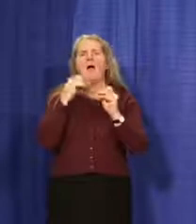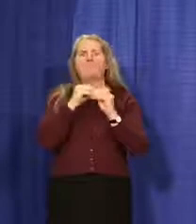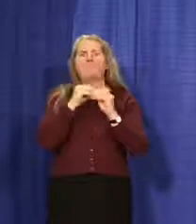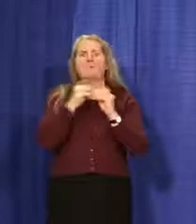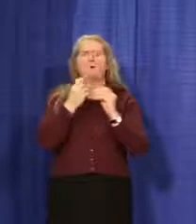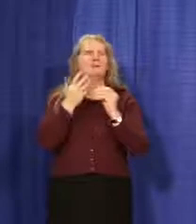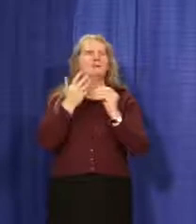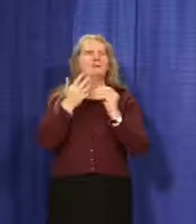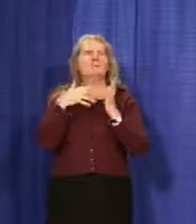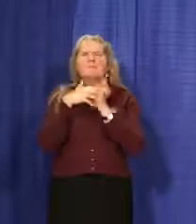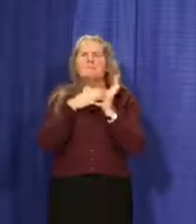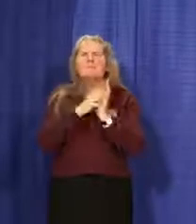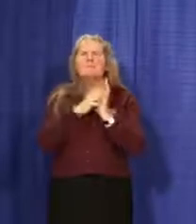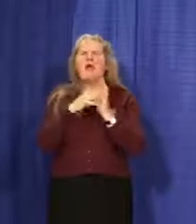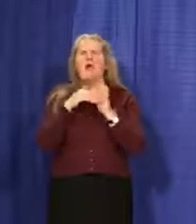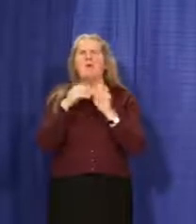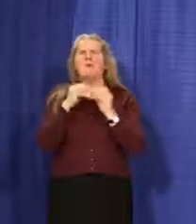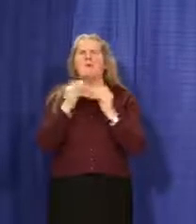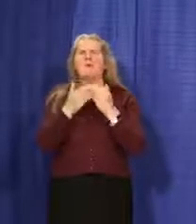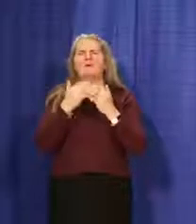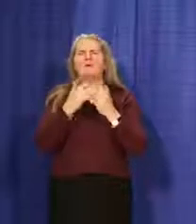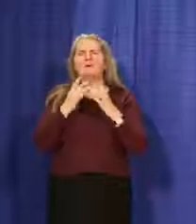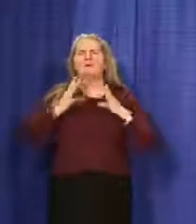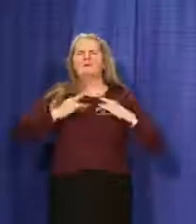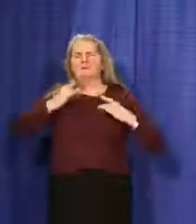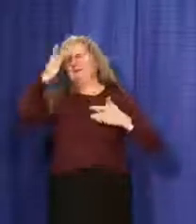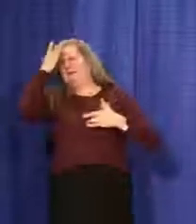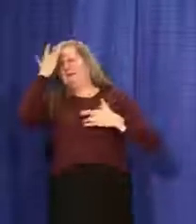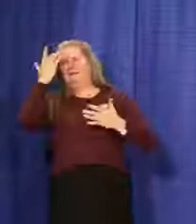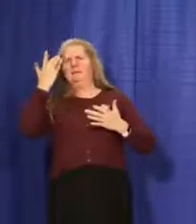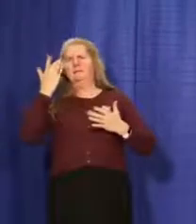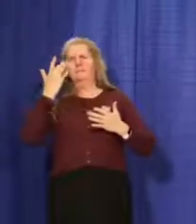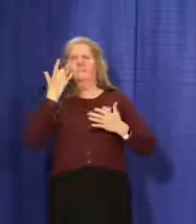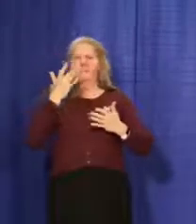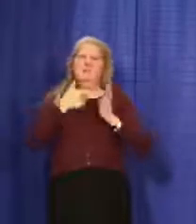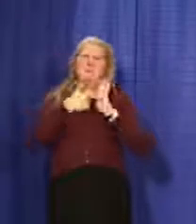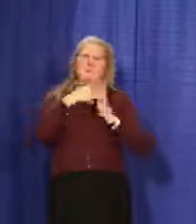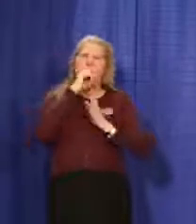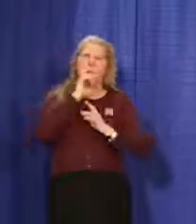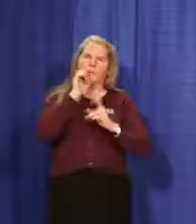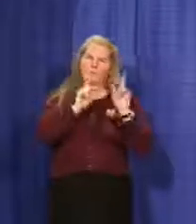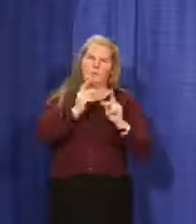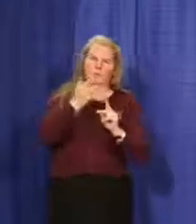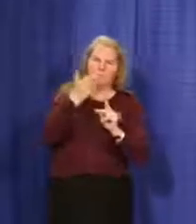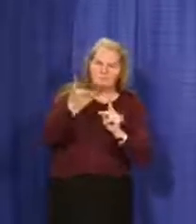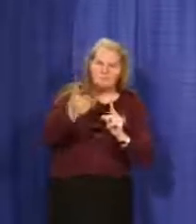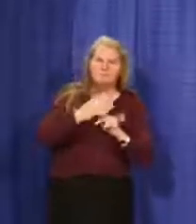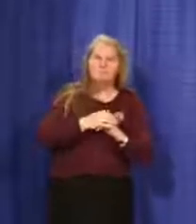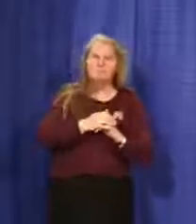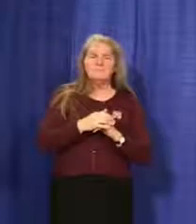complications of influenza such as our elderly. I do want to say though that the